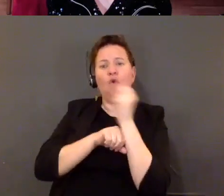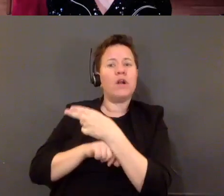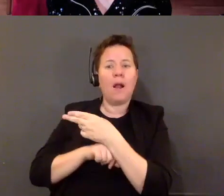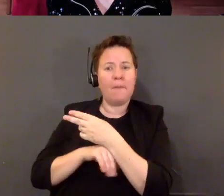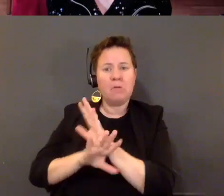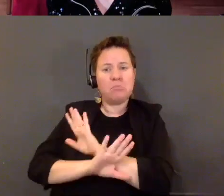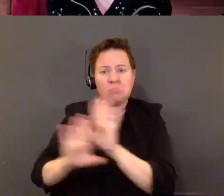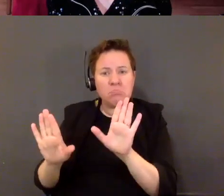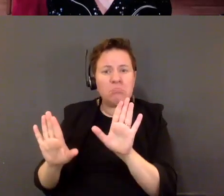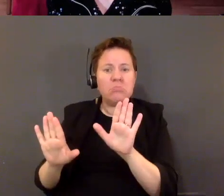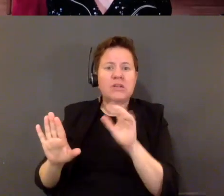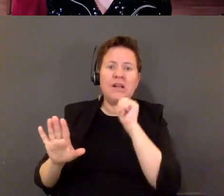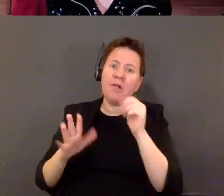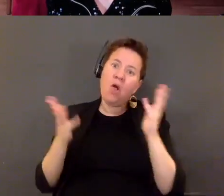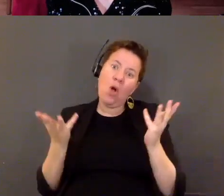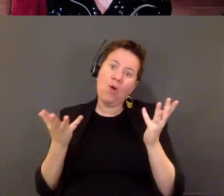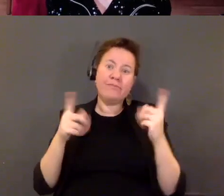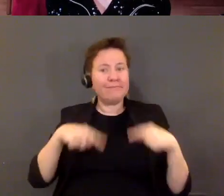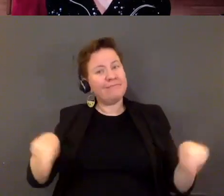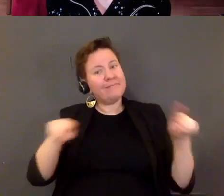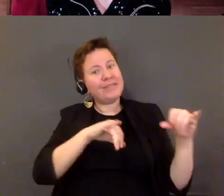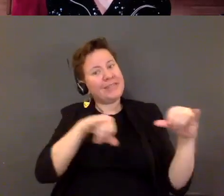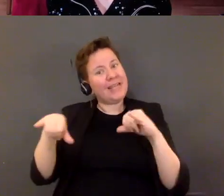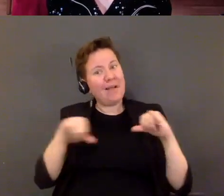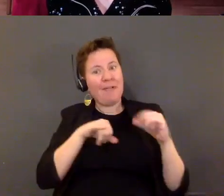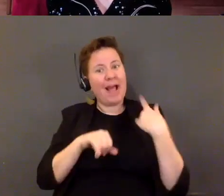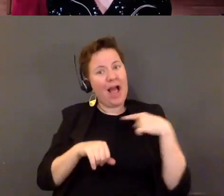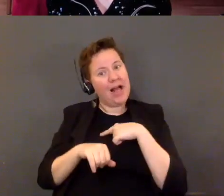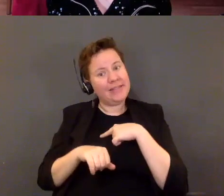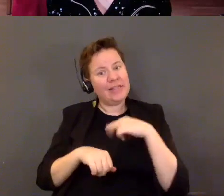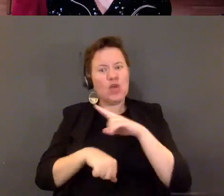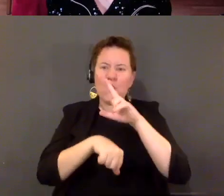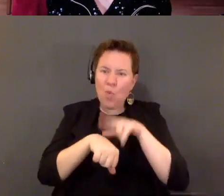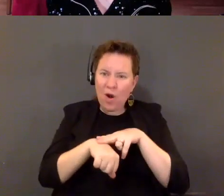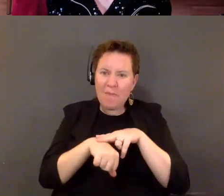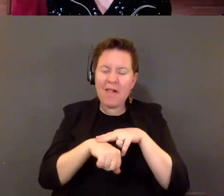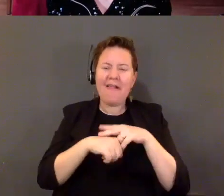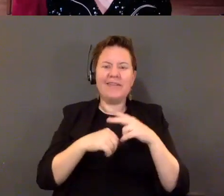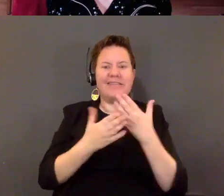"Crips they're just like us" stories of normalizing the non-normative. This is a